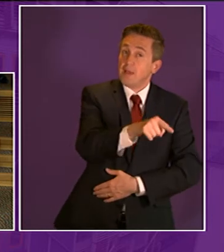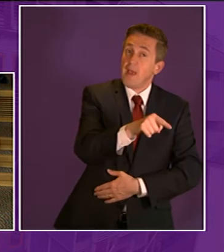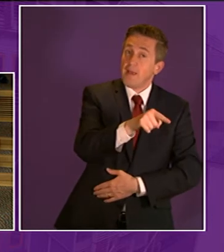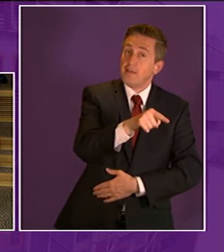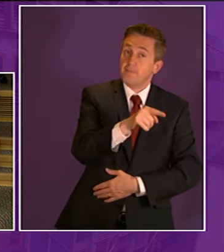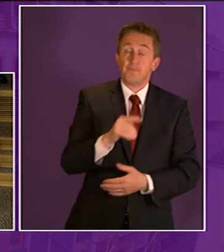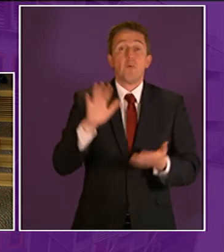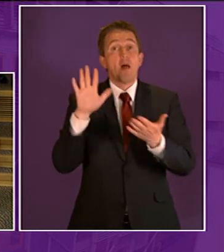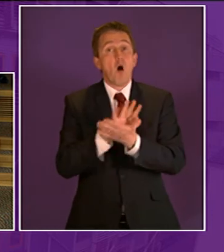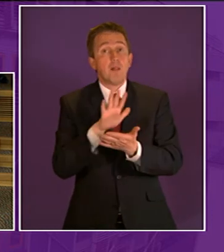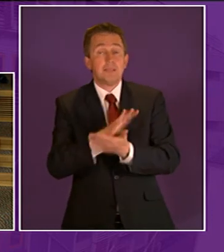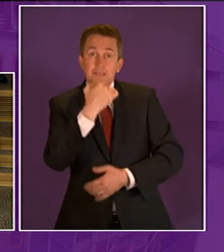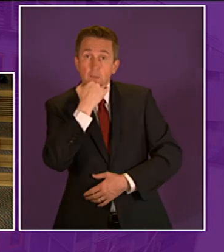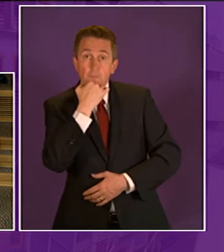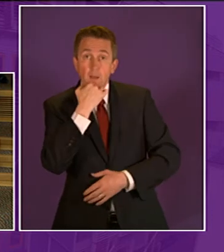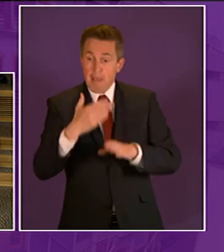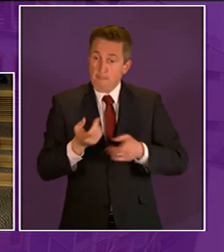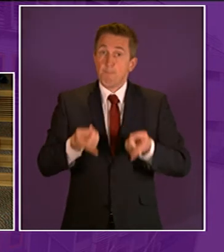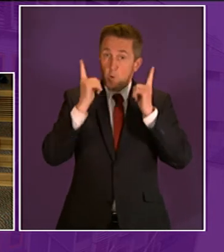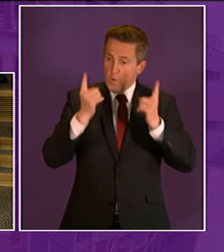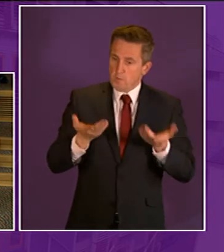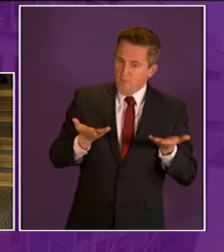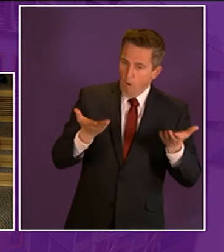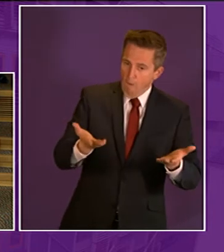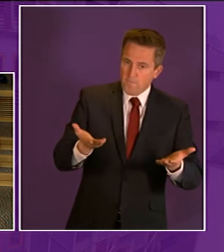On annual leave, the employers’ offer is for existing staff to retain their current